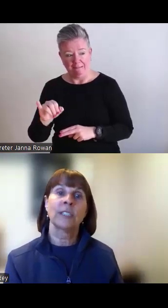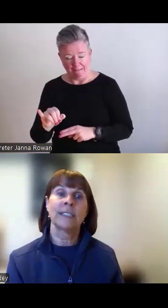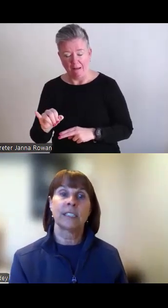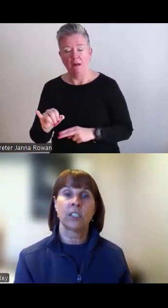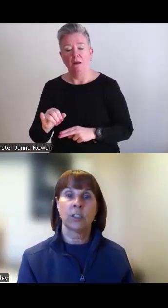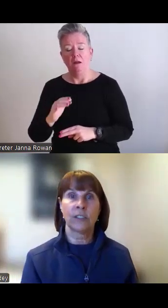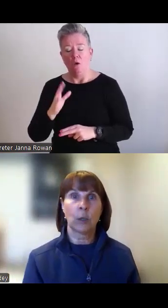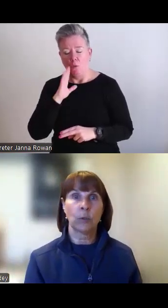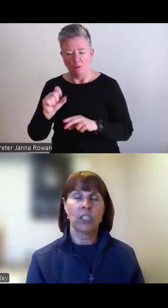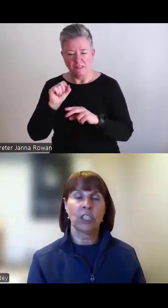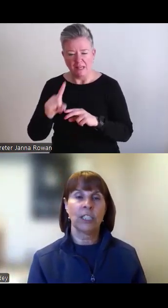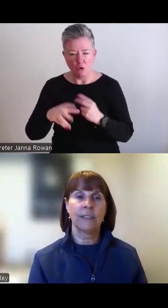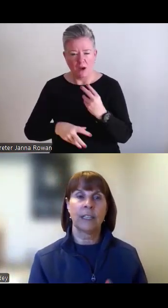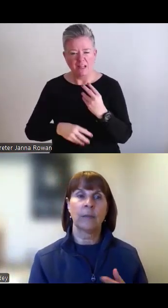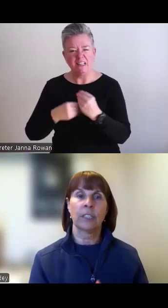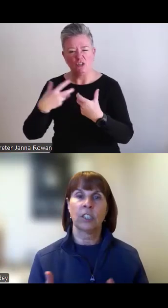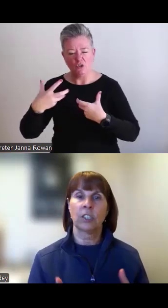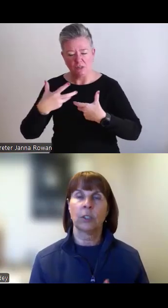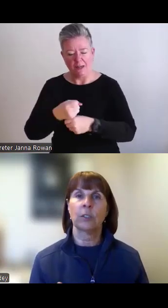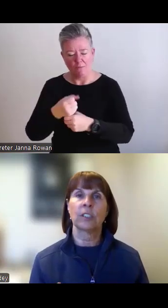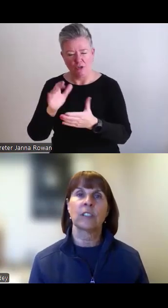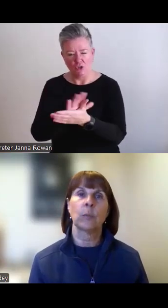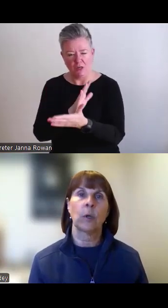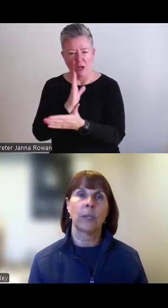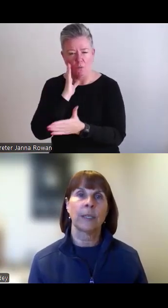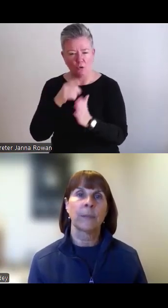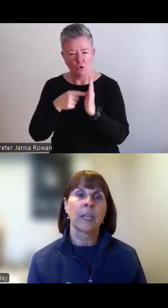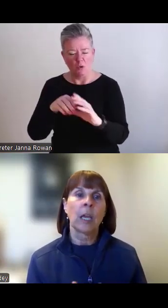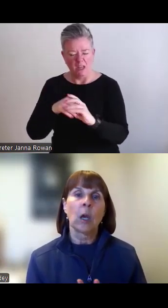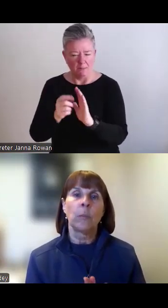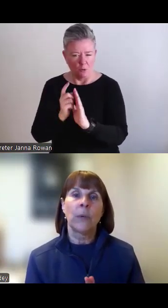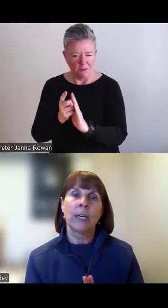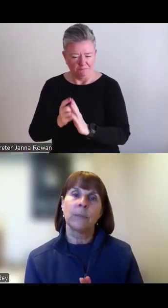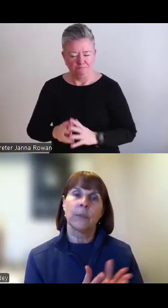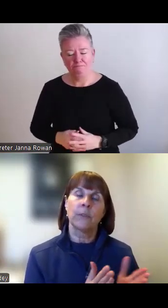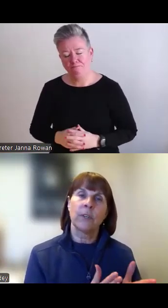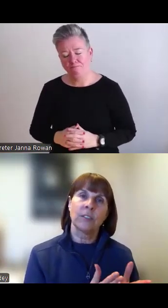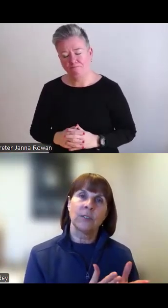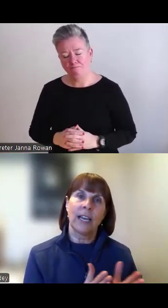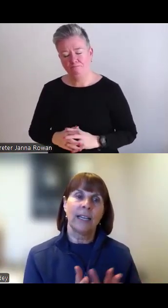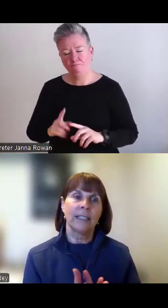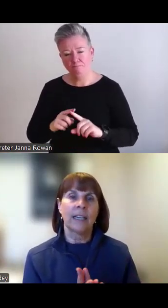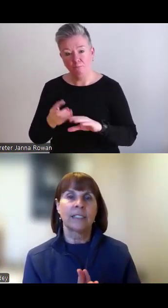you an additional summary sheet that I'm going to show you in just a moment. But before I do that,